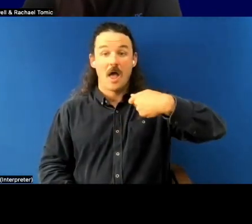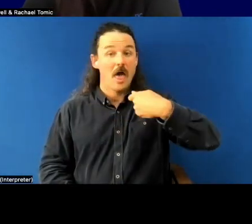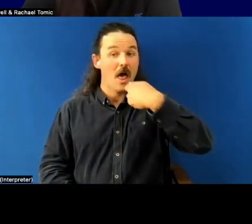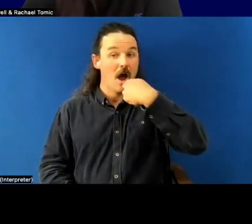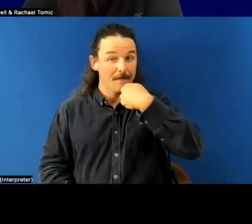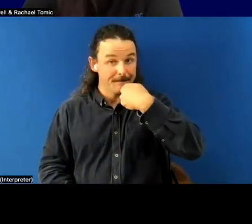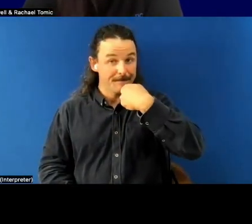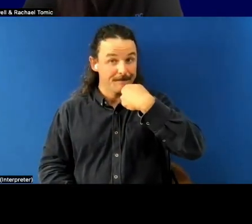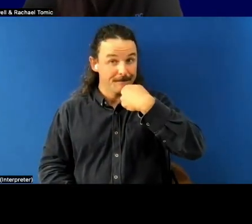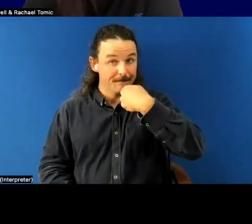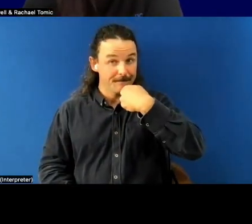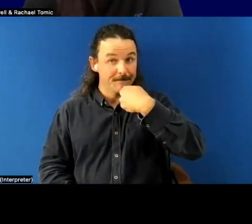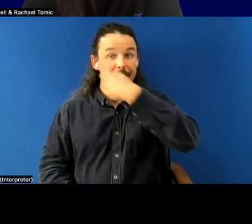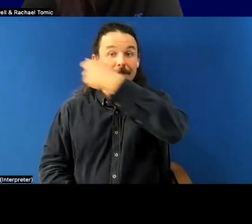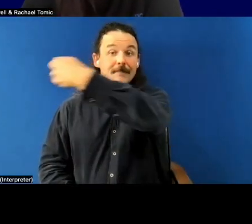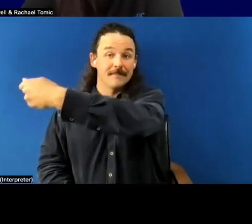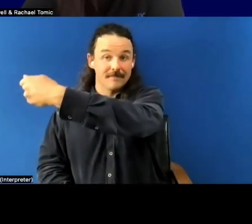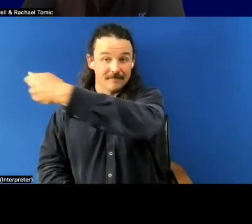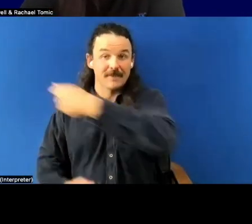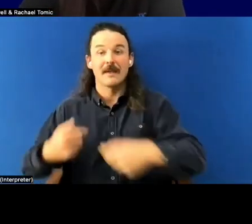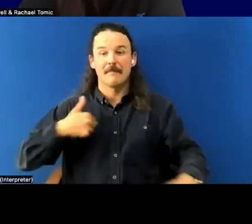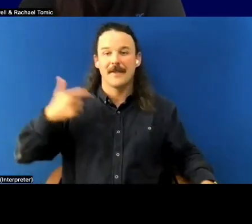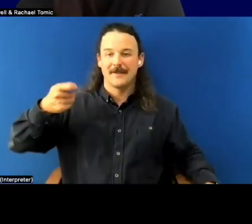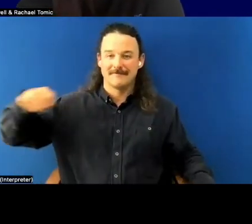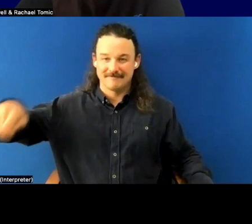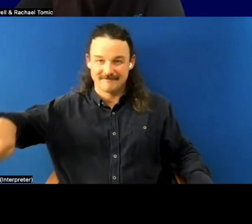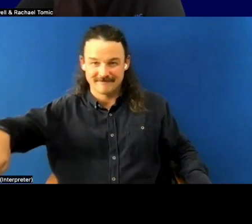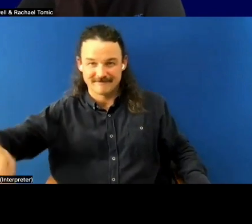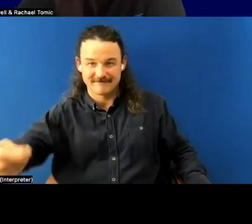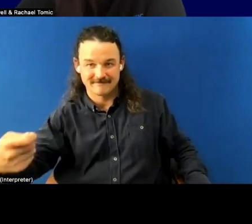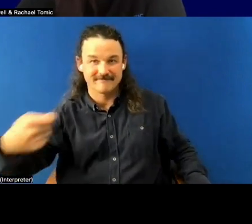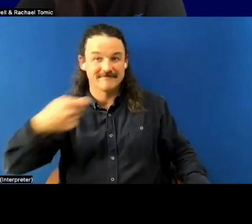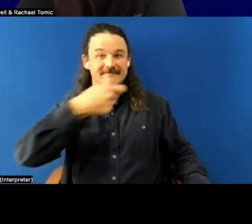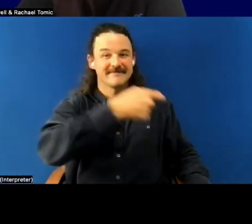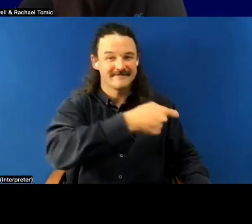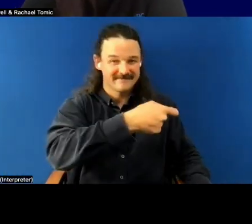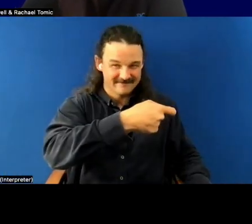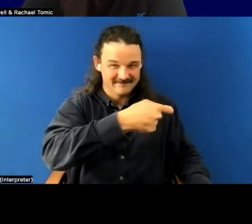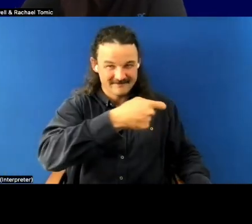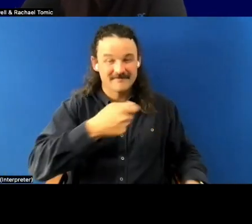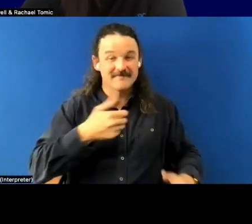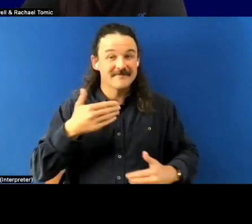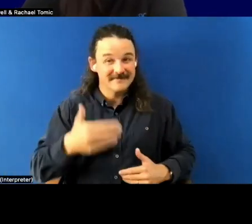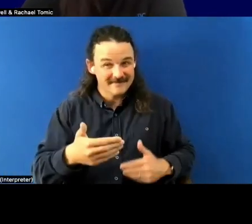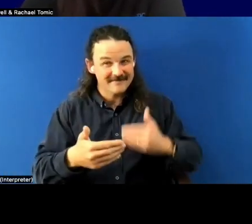then I put the yoghurt on. Eventually we'll build that up to her getting the yoghurt out, but for